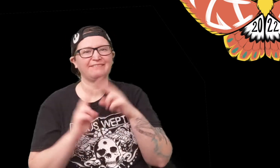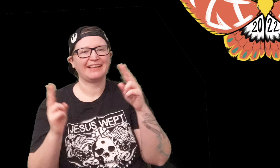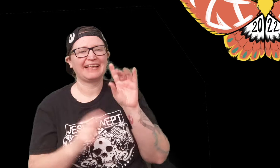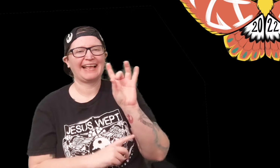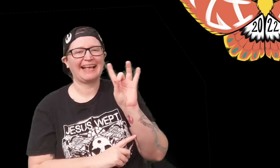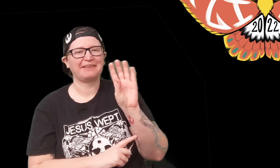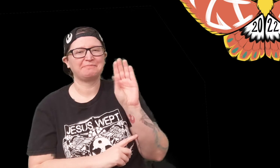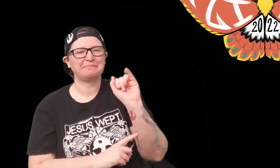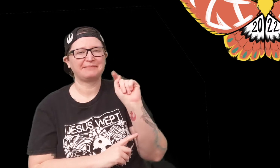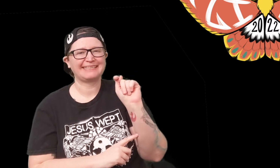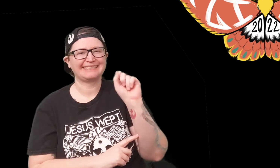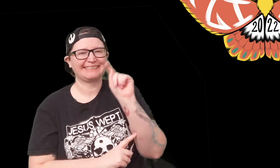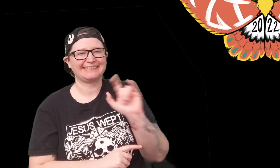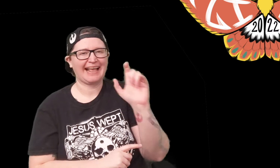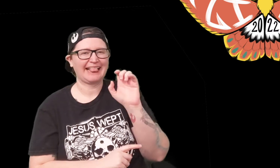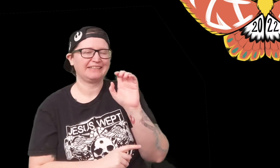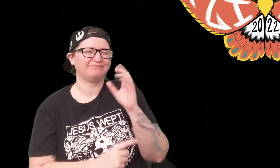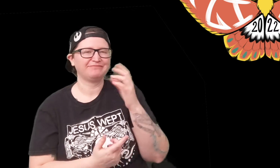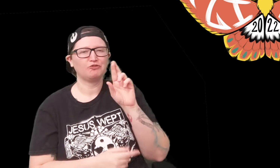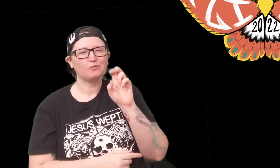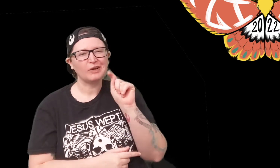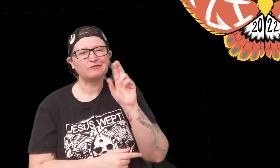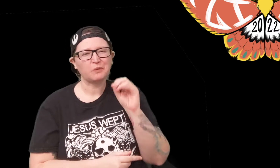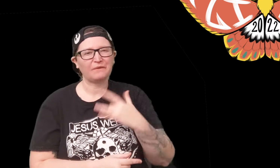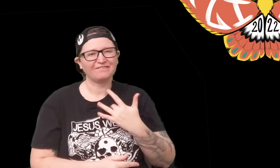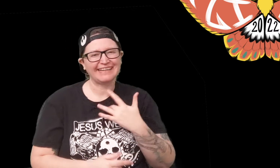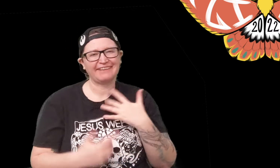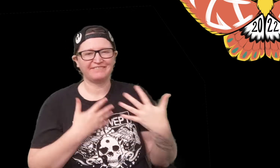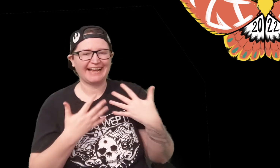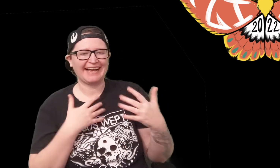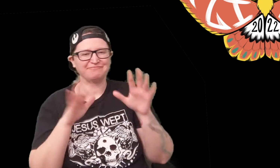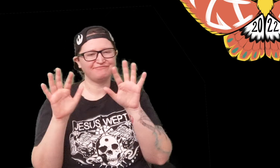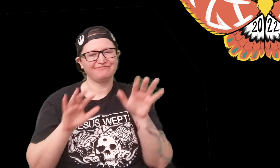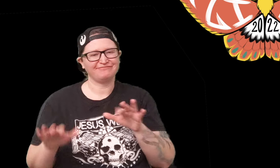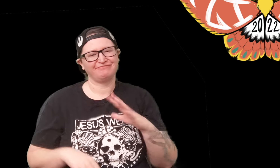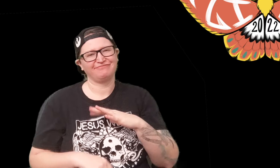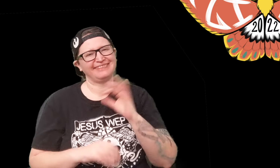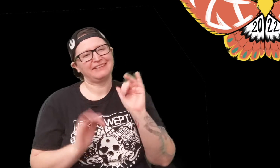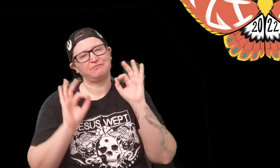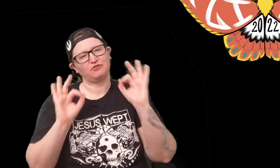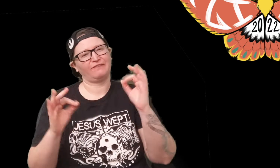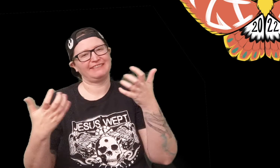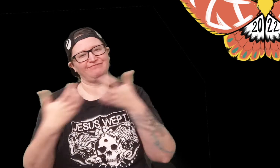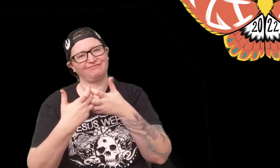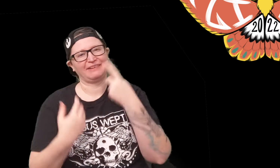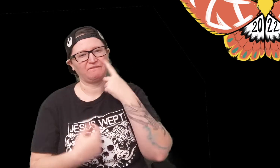the different artwork it's very 8-bit style kind of retro feel to it so I really thought that was